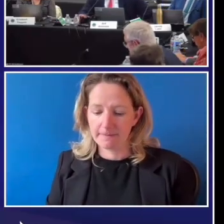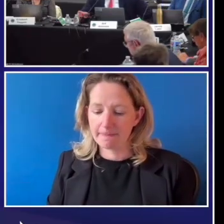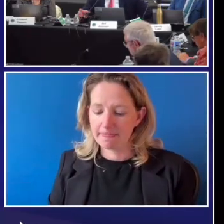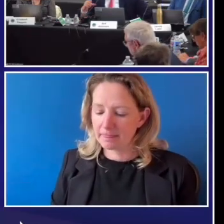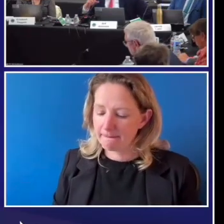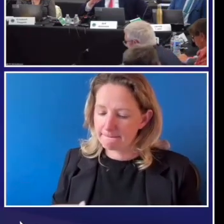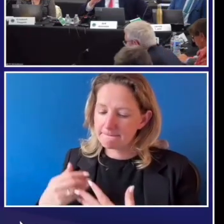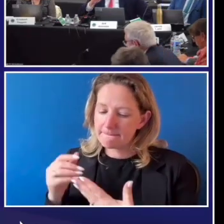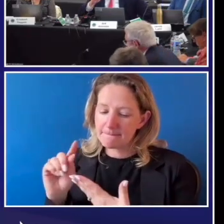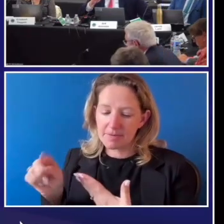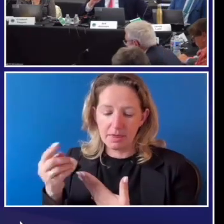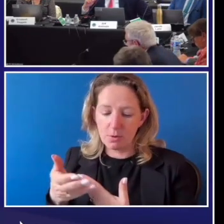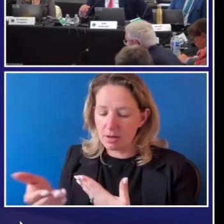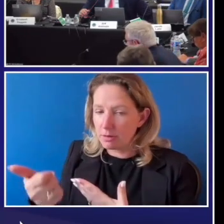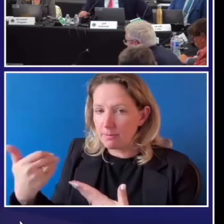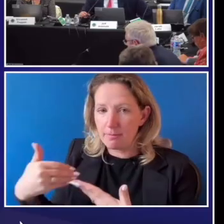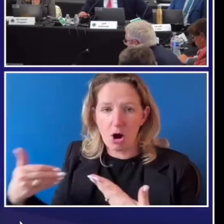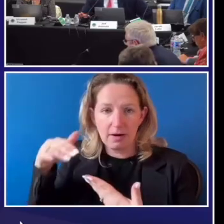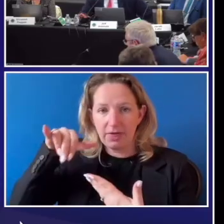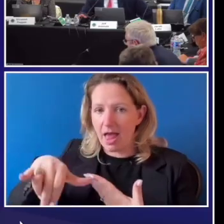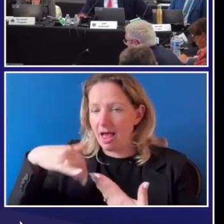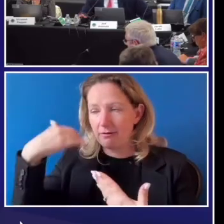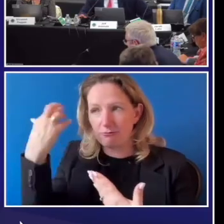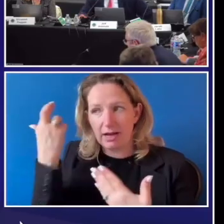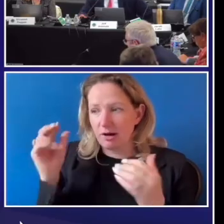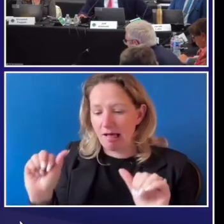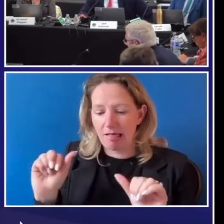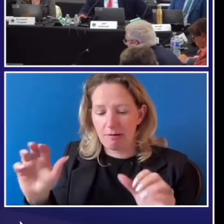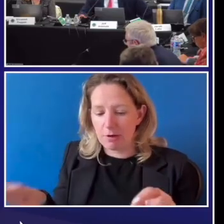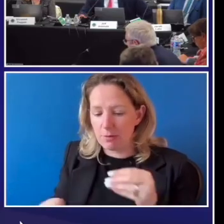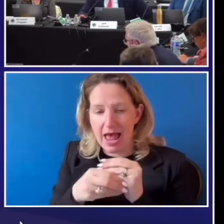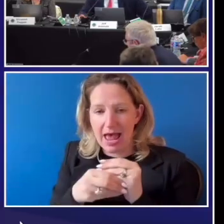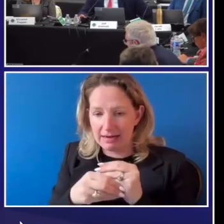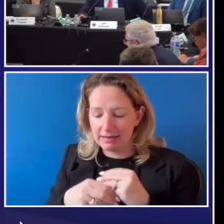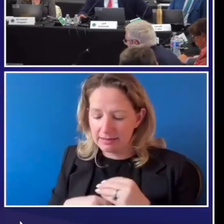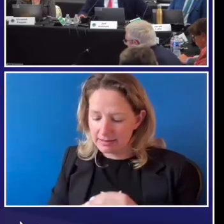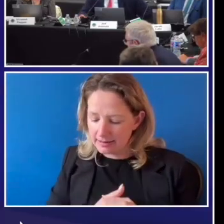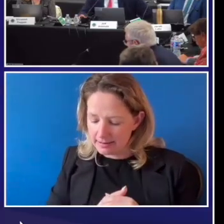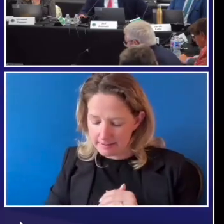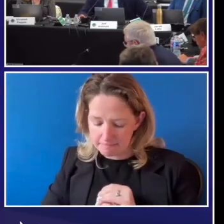the only other part of the rationale that I would sort of add too is, um, there are, you know, obviously some of these agencies